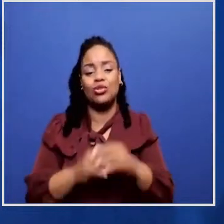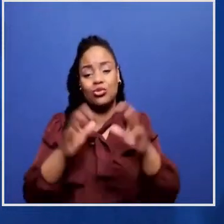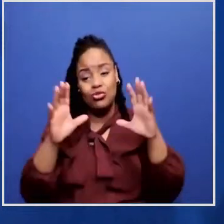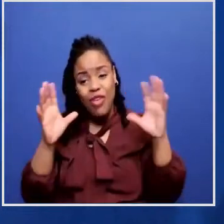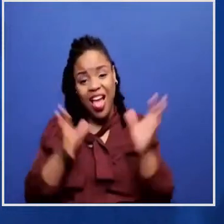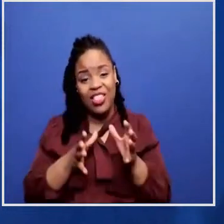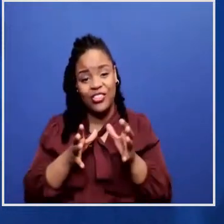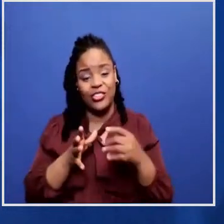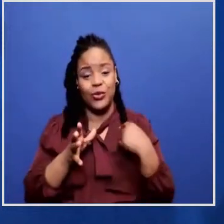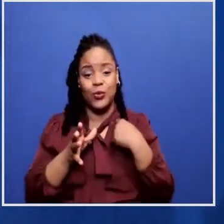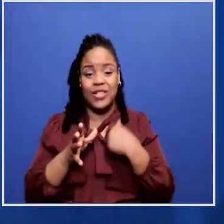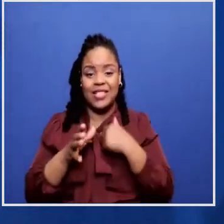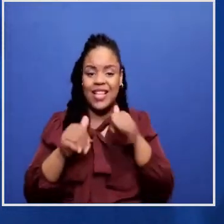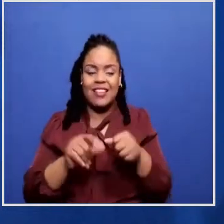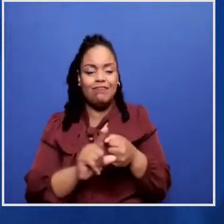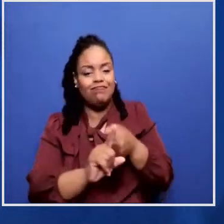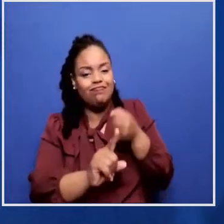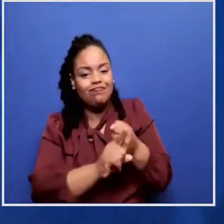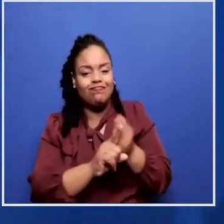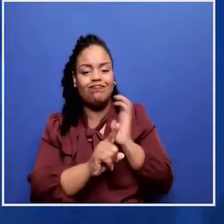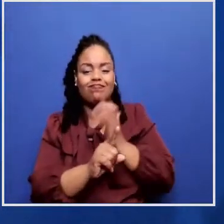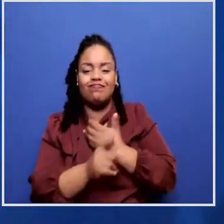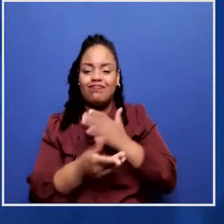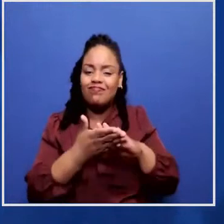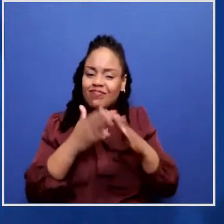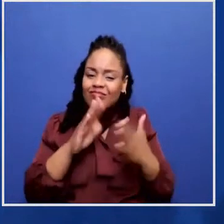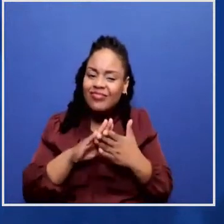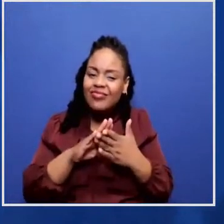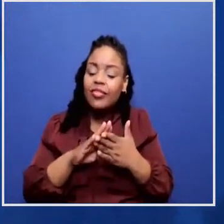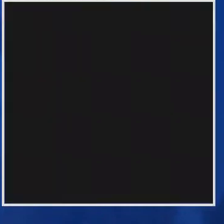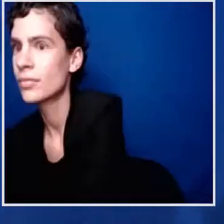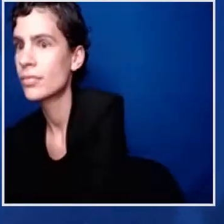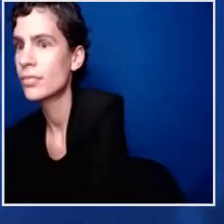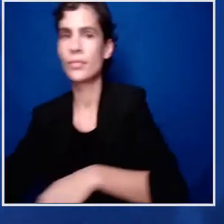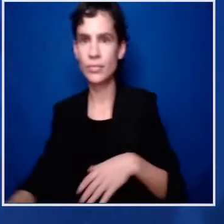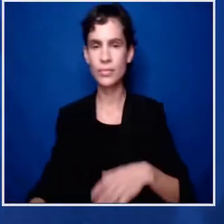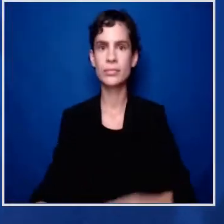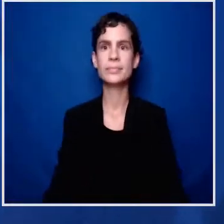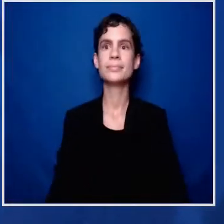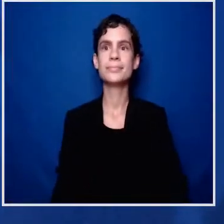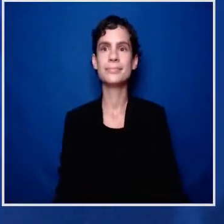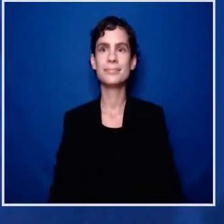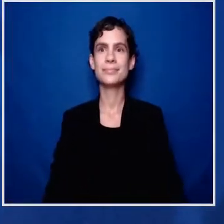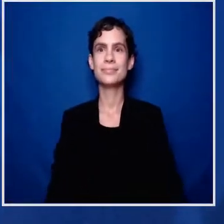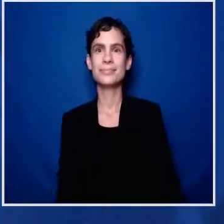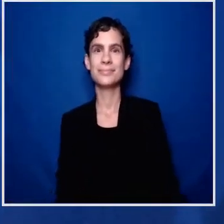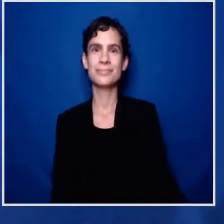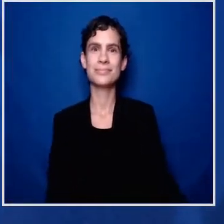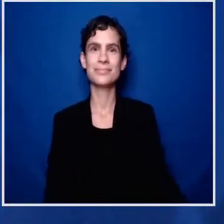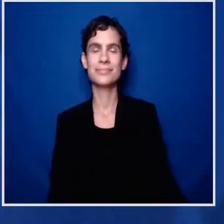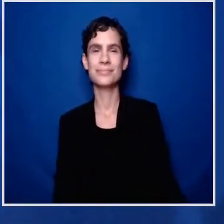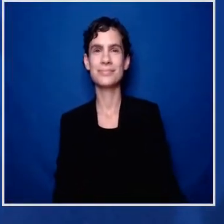TOGETHER, WE CAN MAKE A DIFFERENCE IN OUR COMMUNITY AND